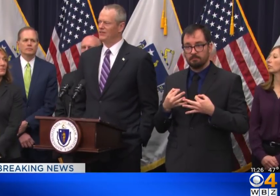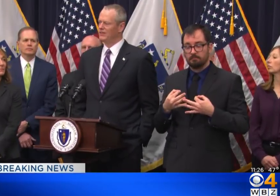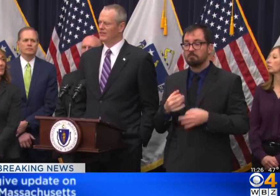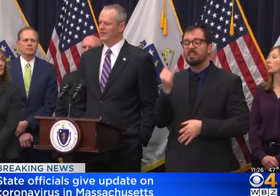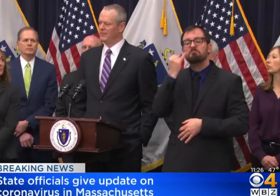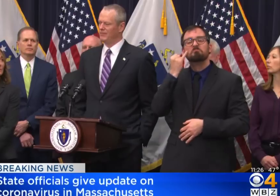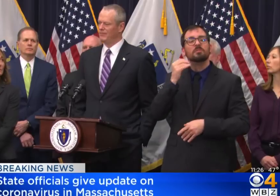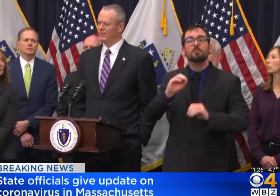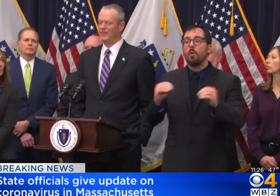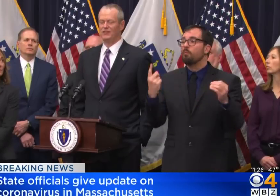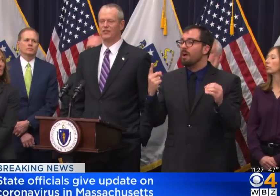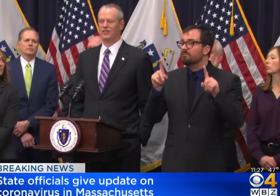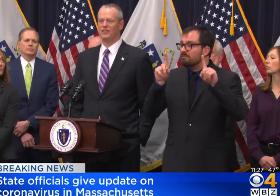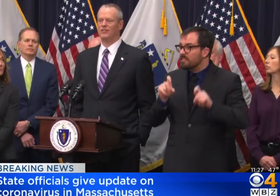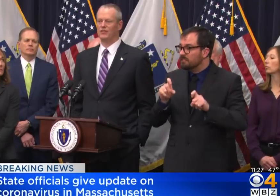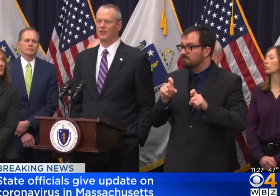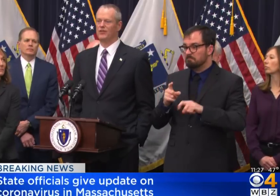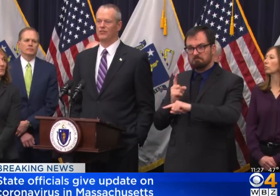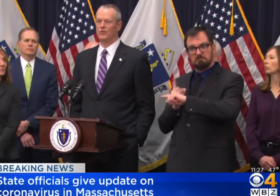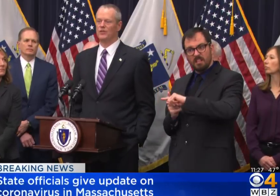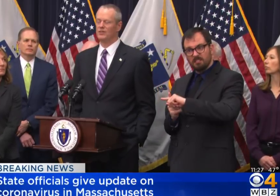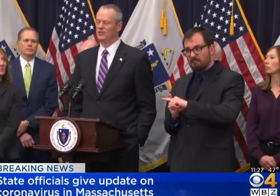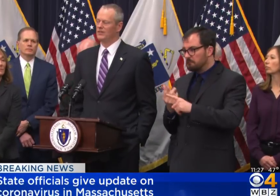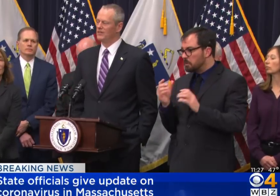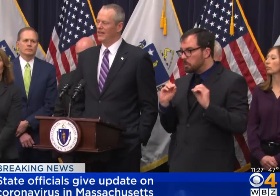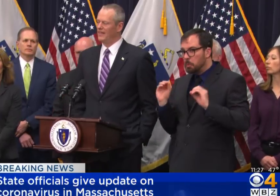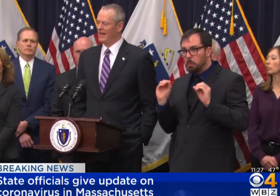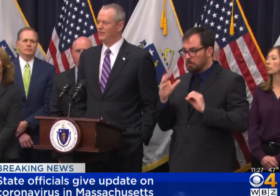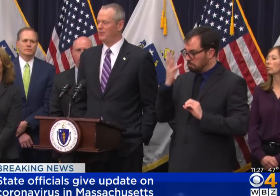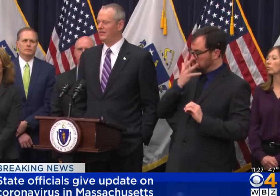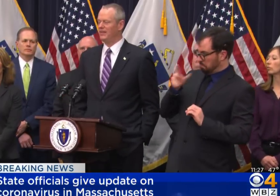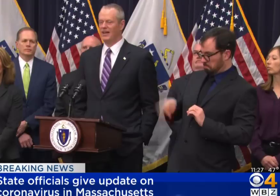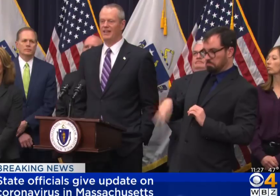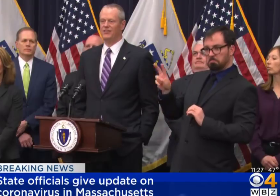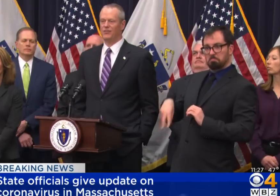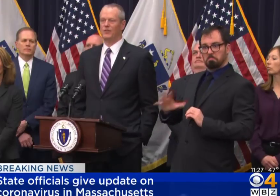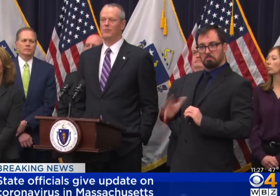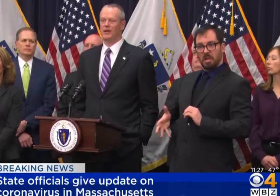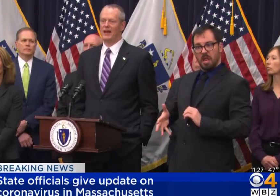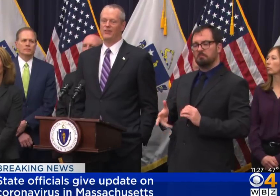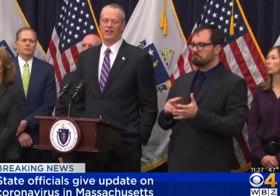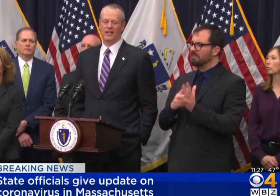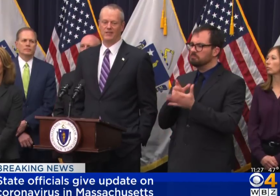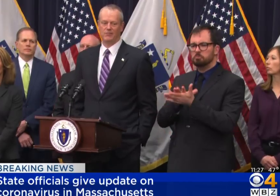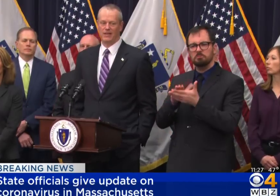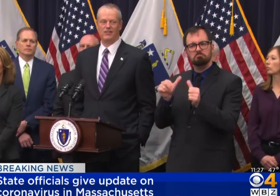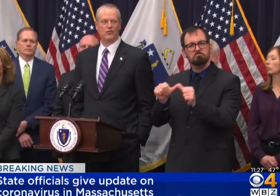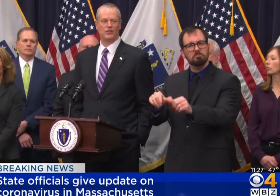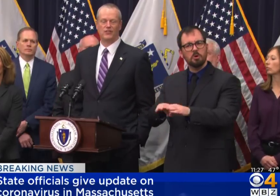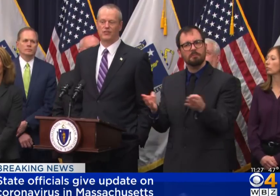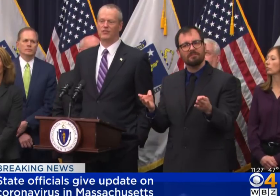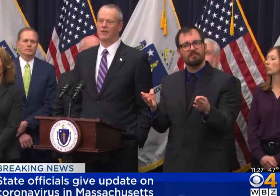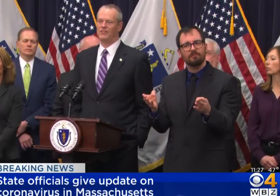A SCHOOL. IF THEY DON'T HAVE ANYBODY WHO HAS TESTED POSITIVE OR SYMPTOMATIC, THEN THEY SHOULD